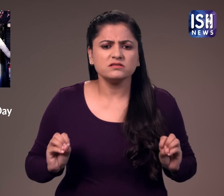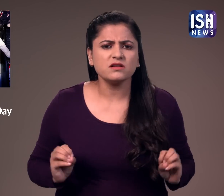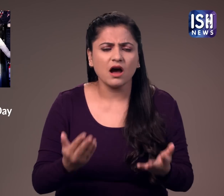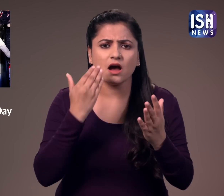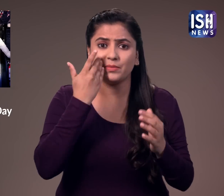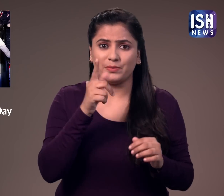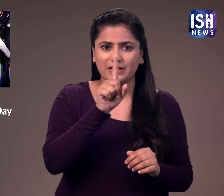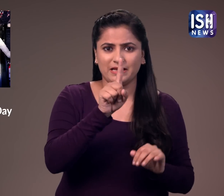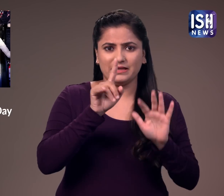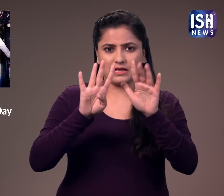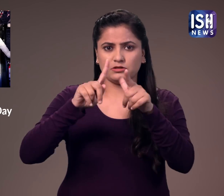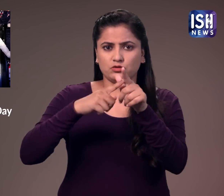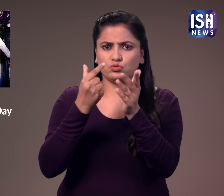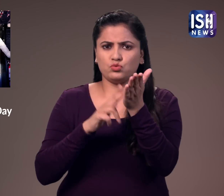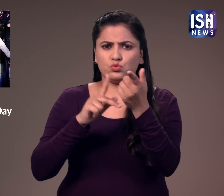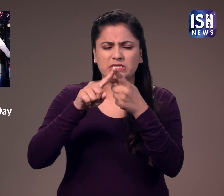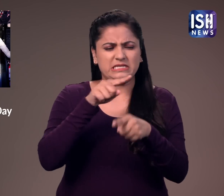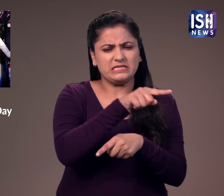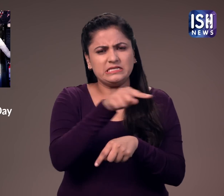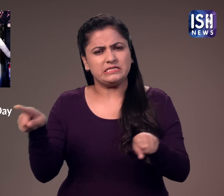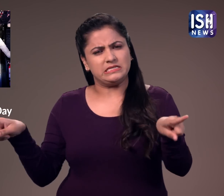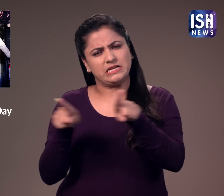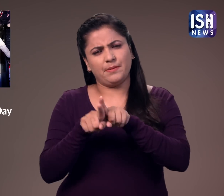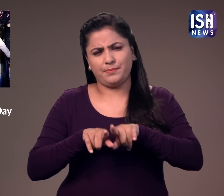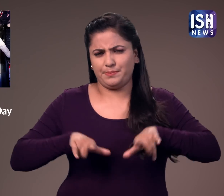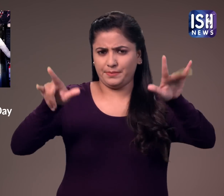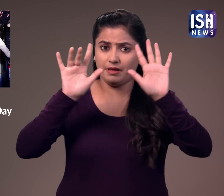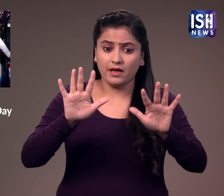The incident occured with them on the same day - 19th June.